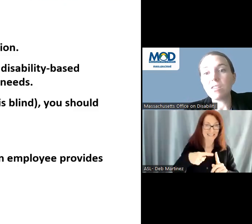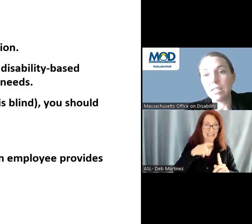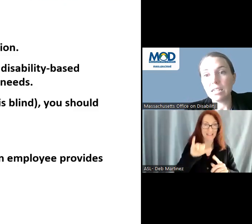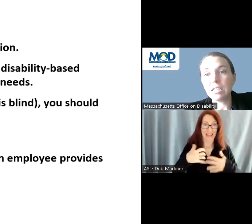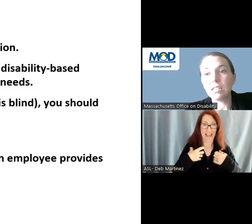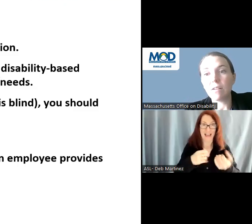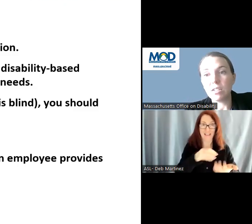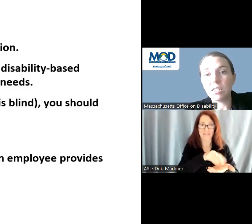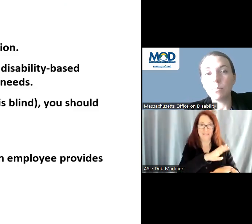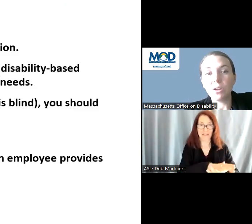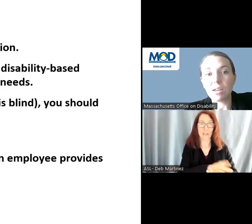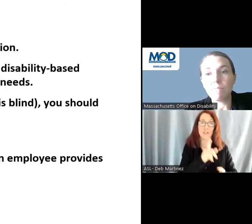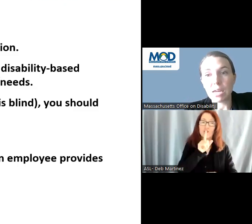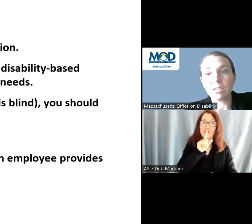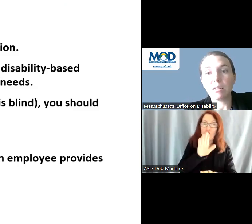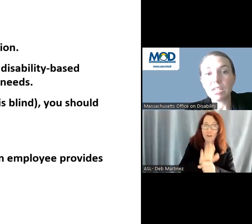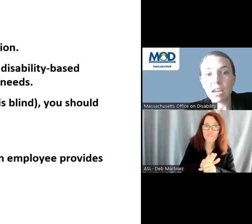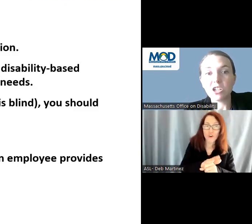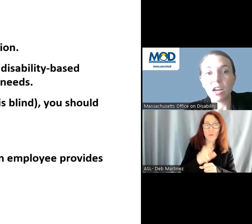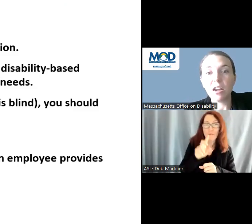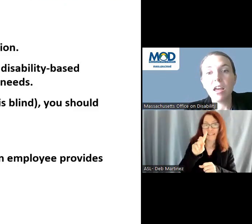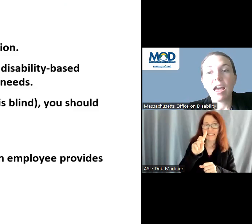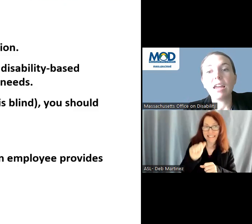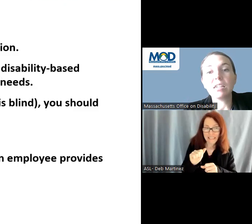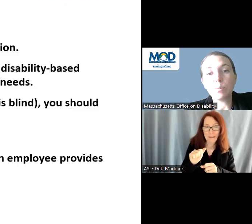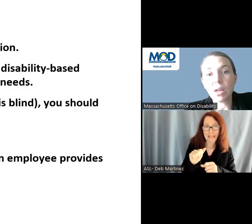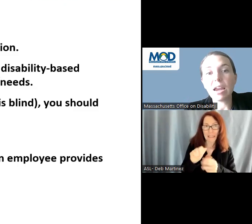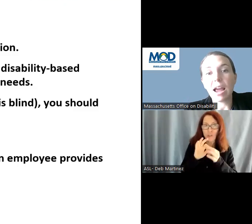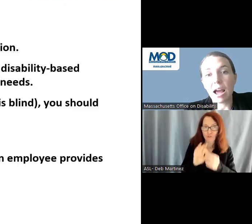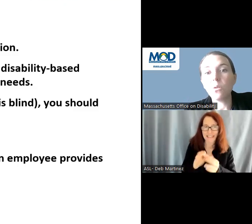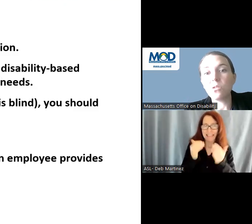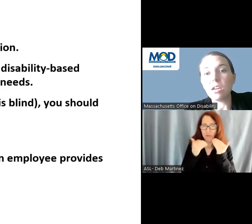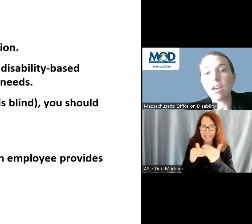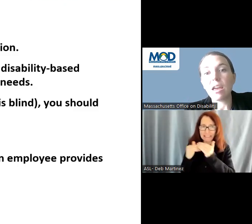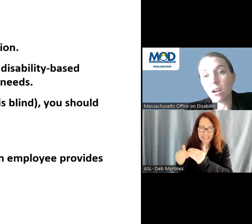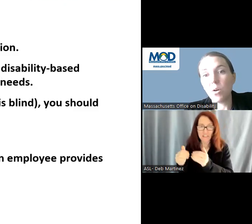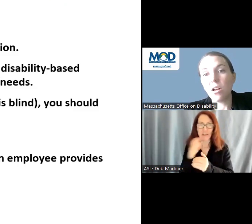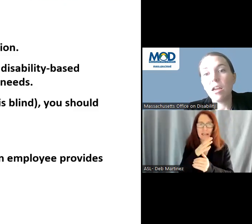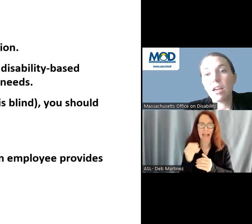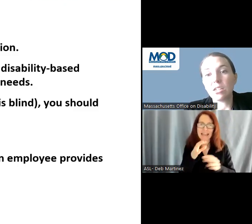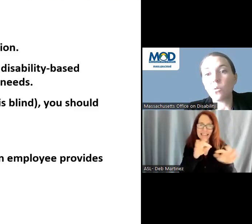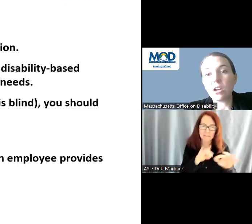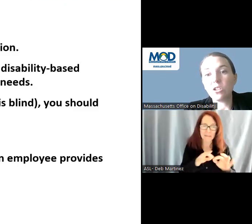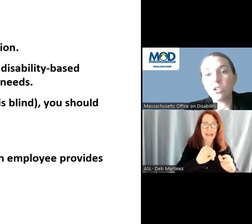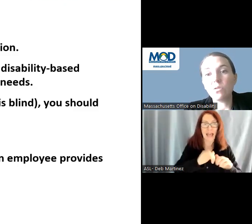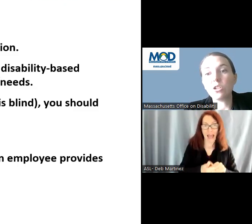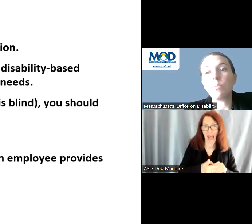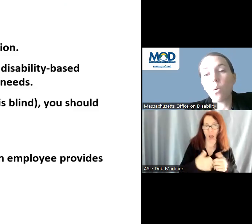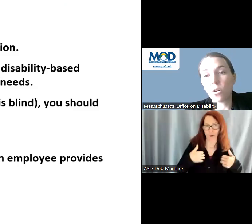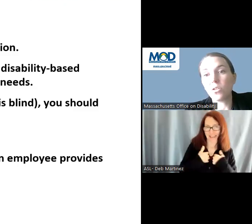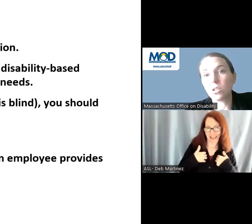existence of the disability based limitation and explain how the animal is going to support